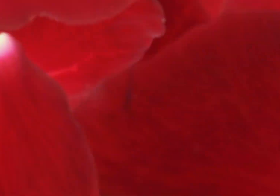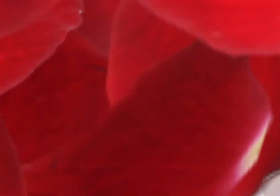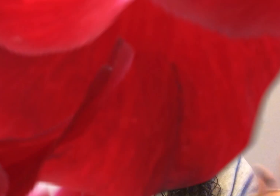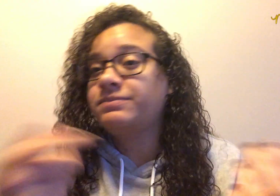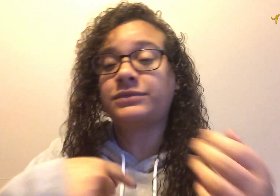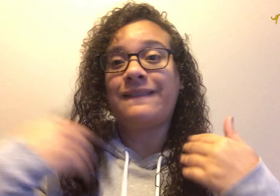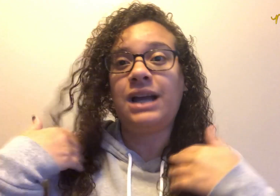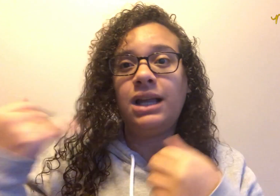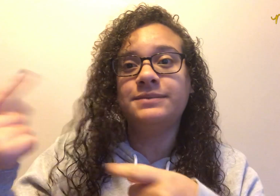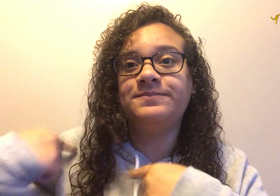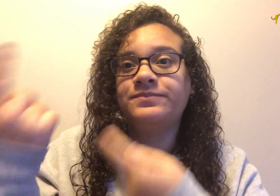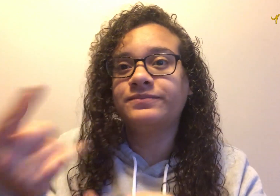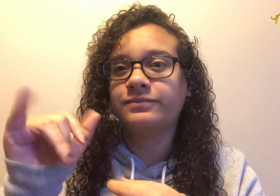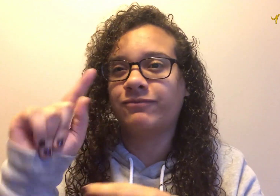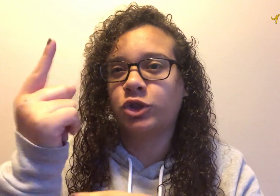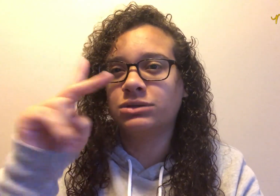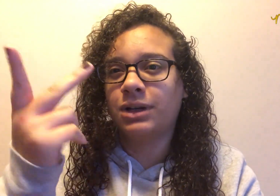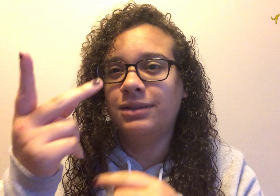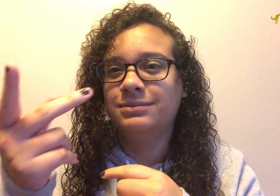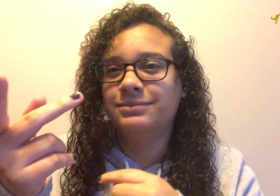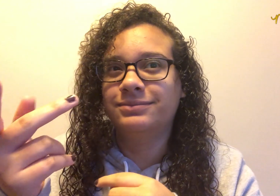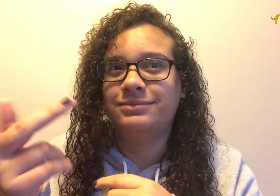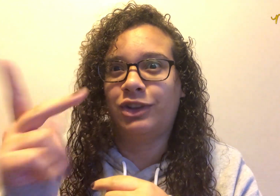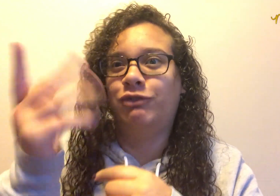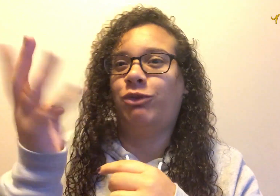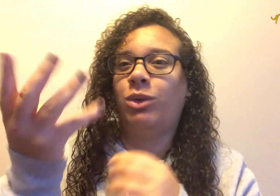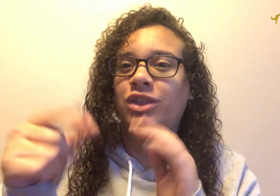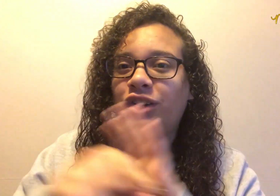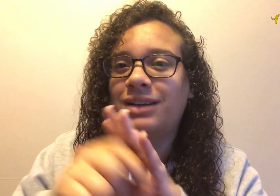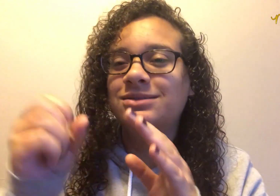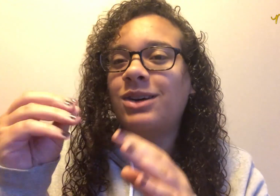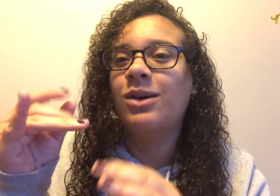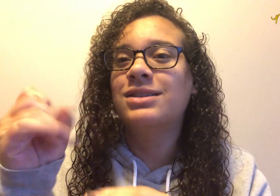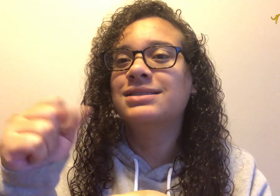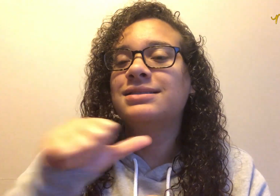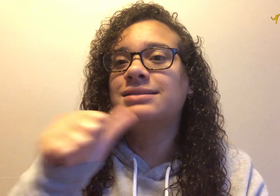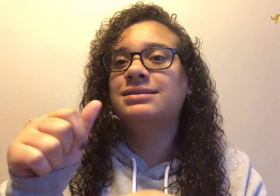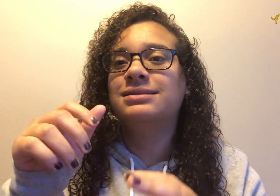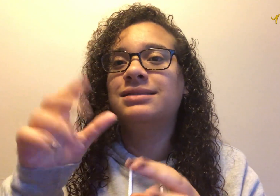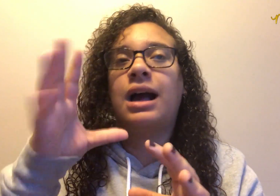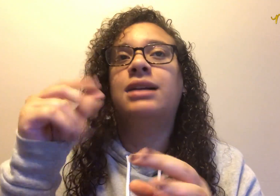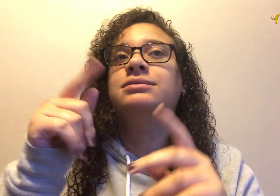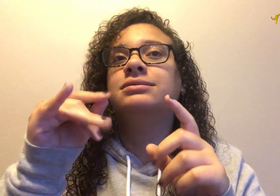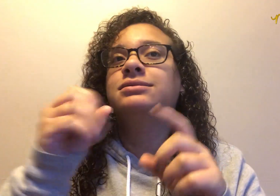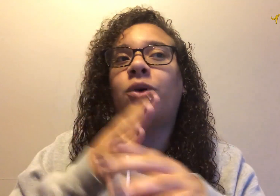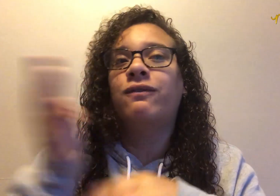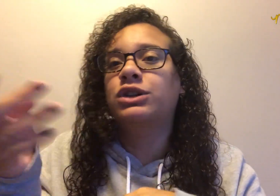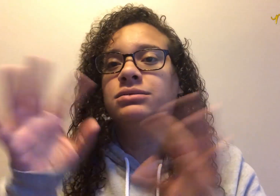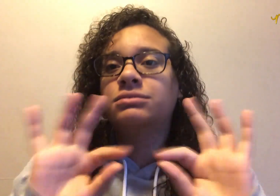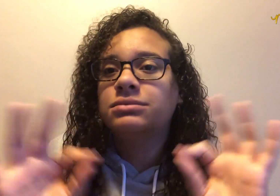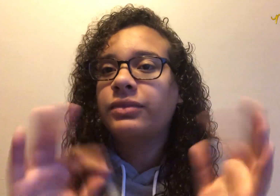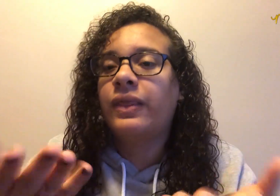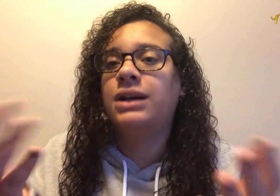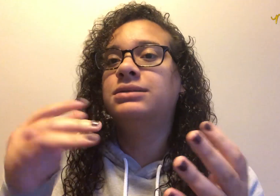I've had anxiety since 1st, 2nd‚ 3rd or 4th grade. So it's not... I'm not overreacting,